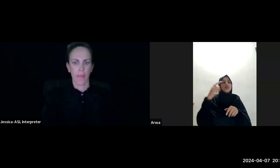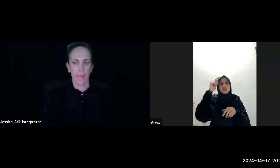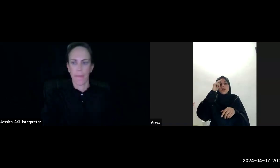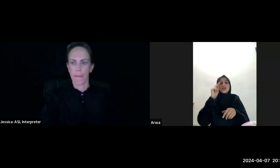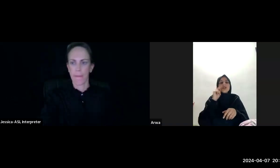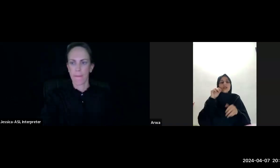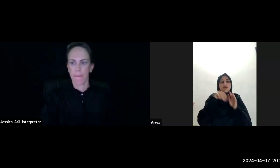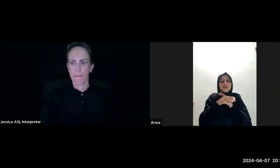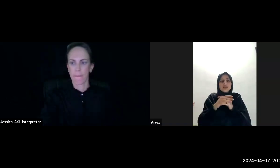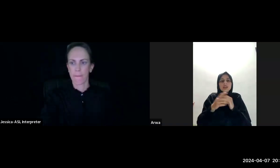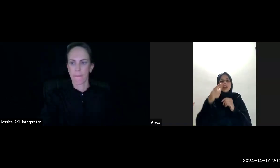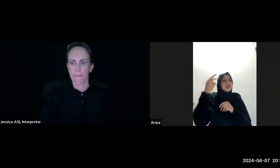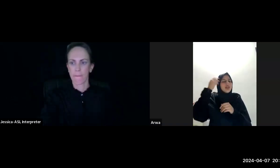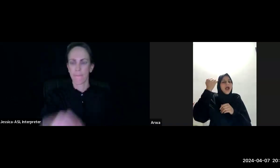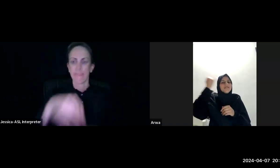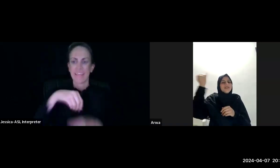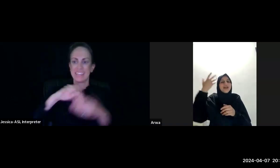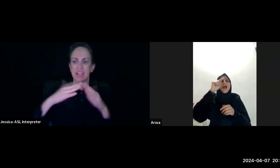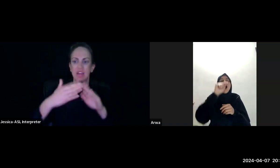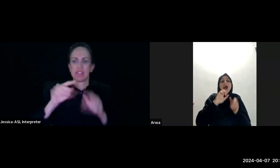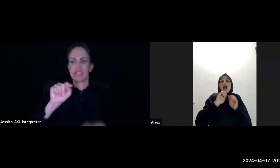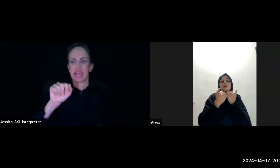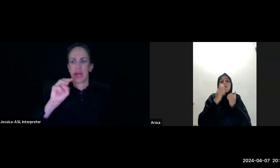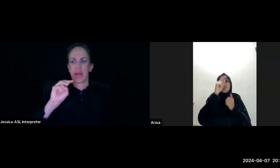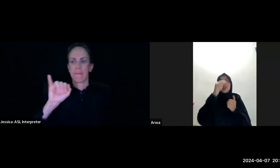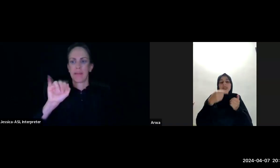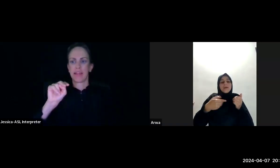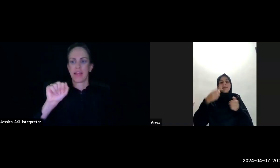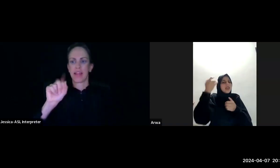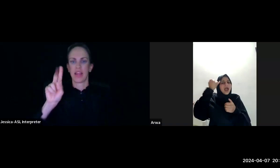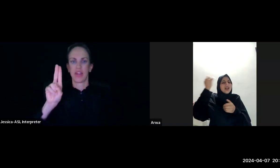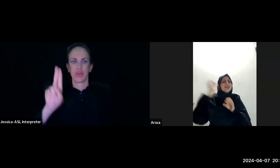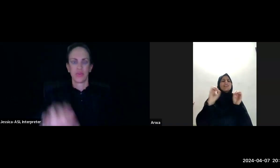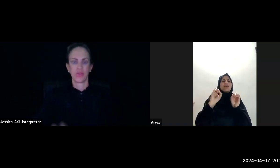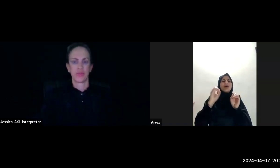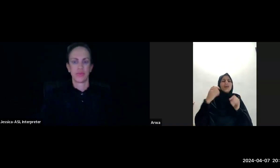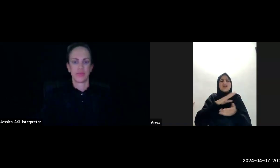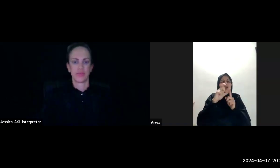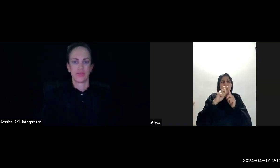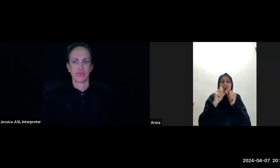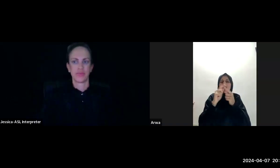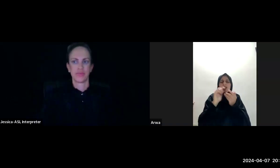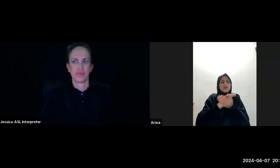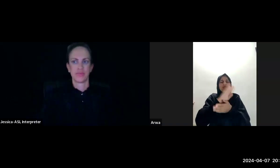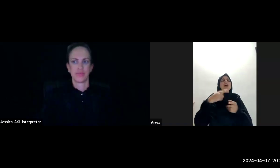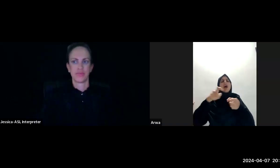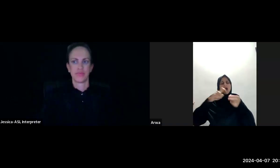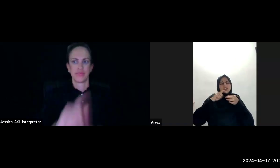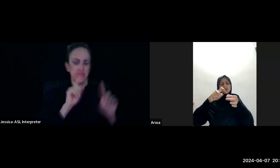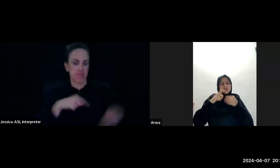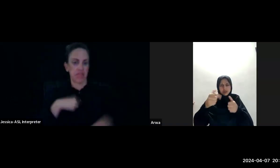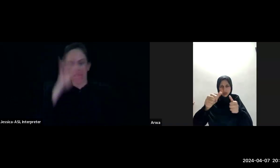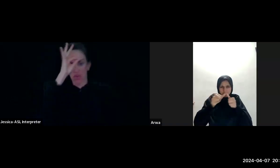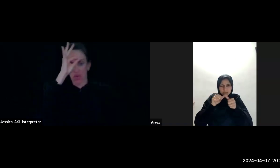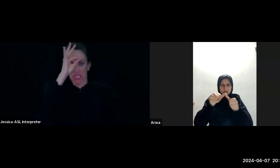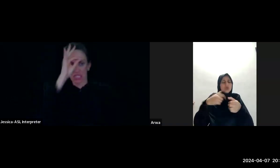have no idea either. nobody has that kind of data as far as I know but if you ask me uh if in my own